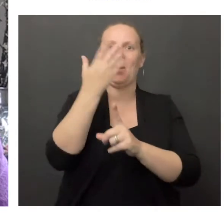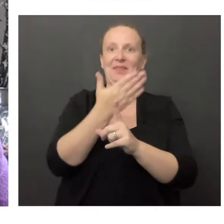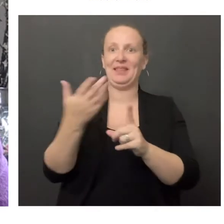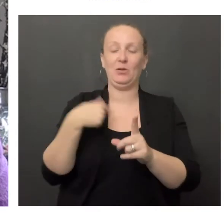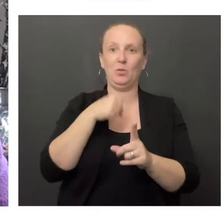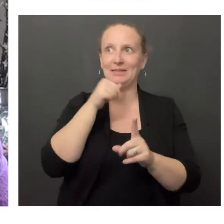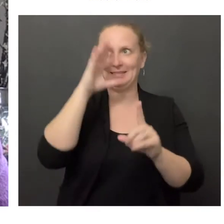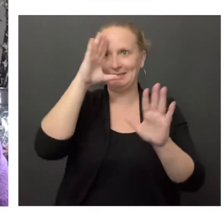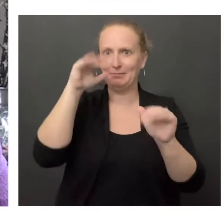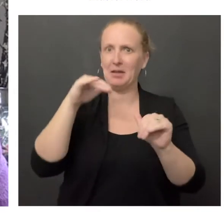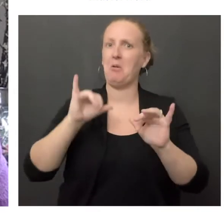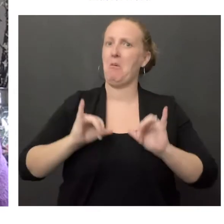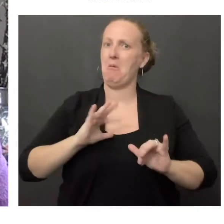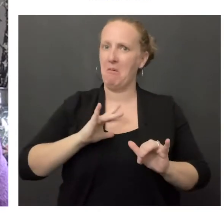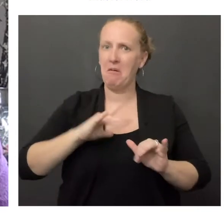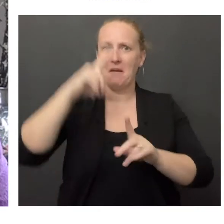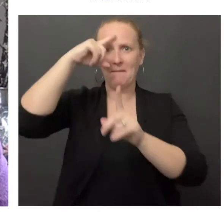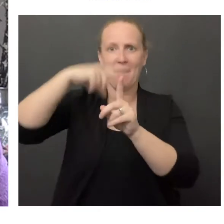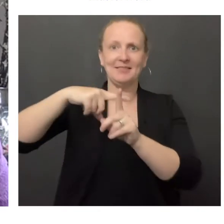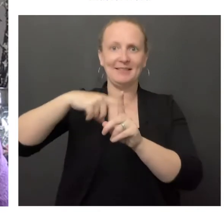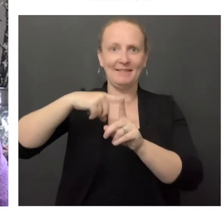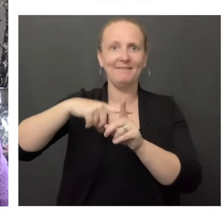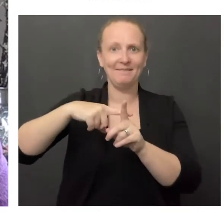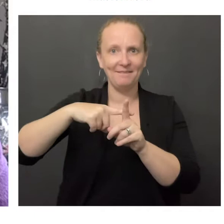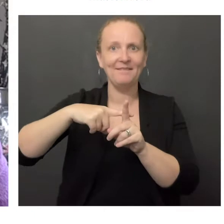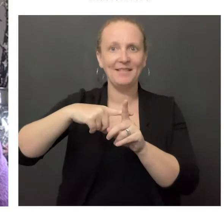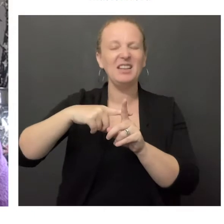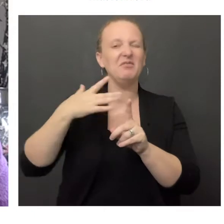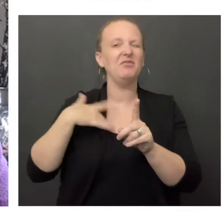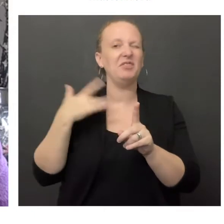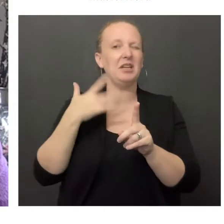technology. And it's it really has shown that